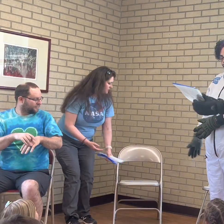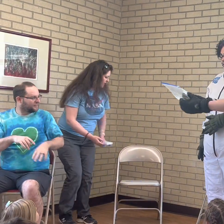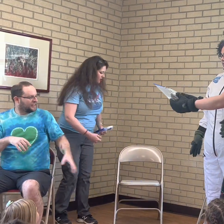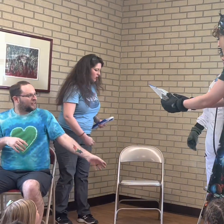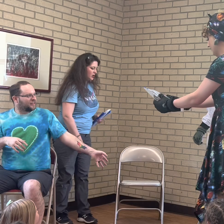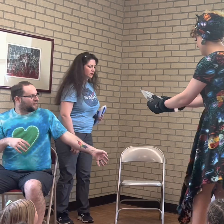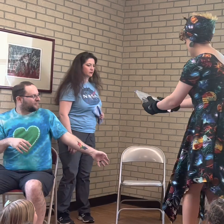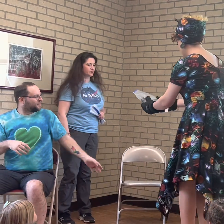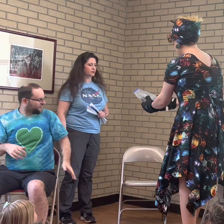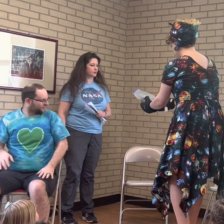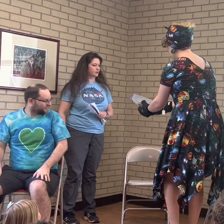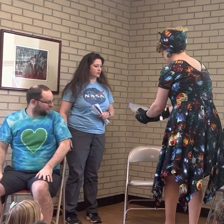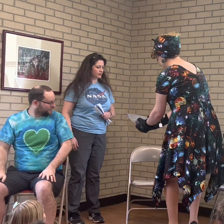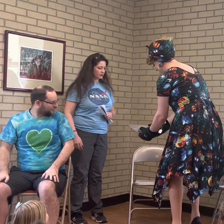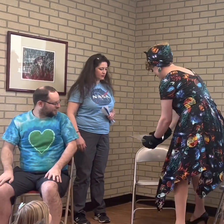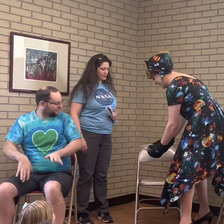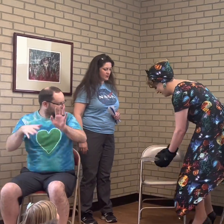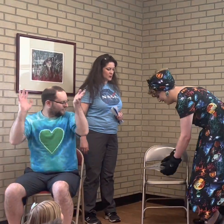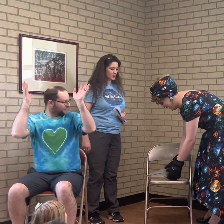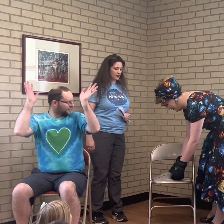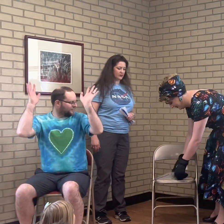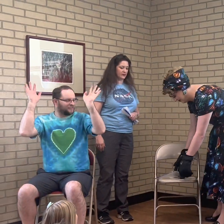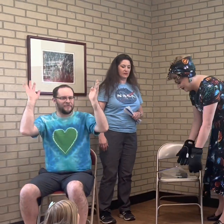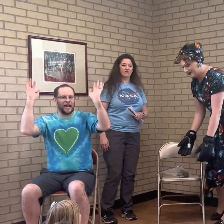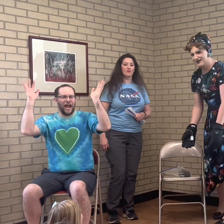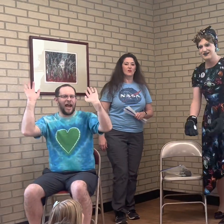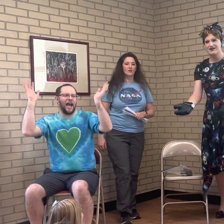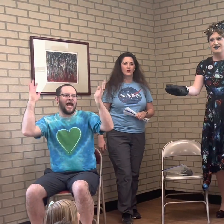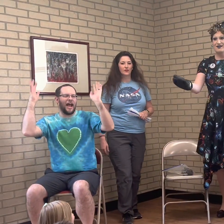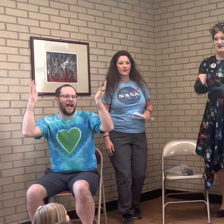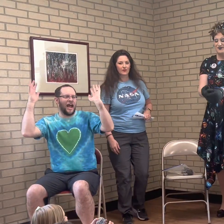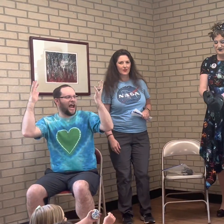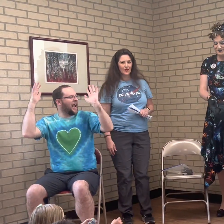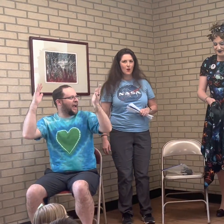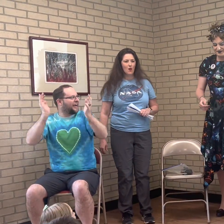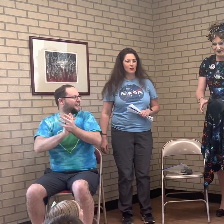Miss Cali: Right here. Tada!